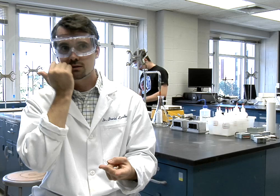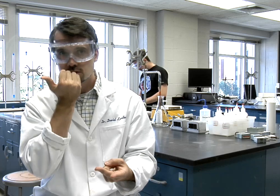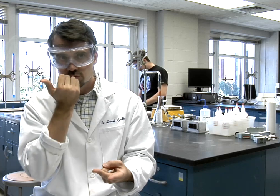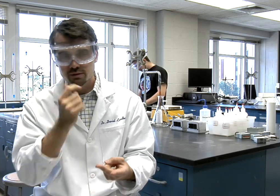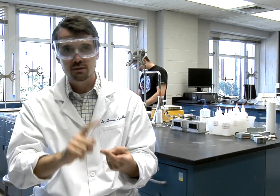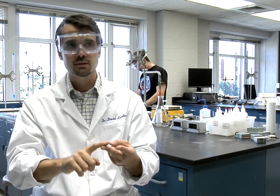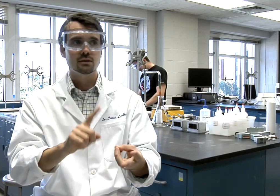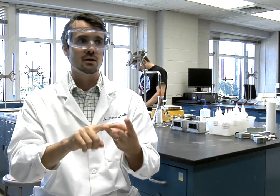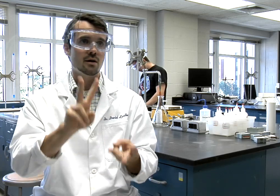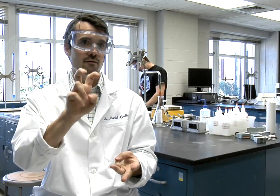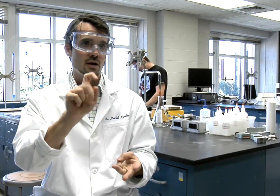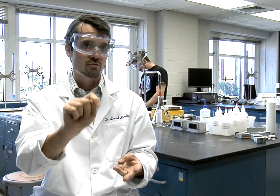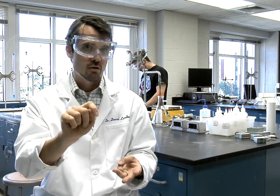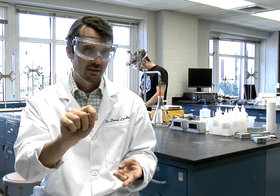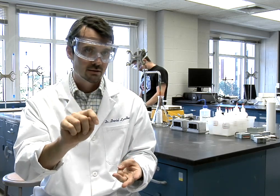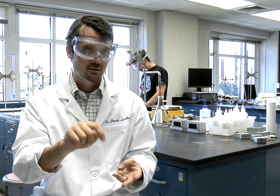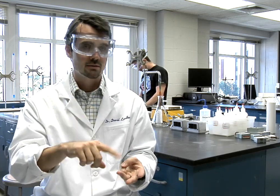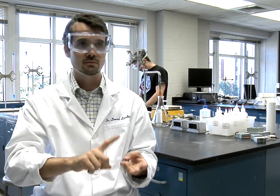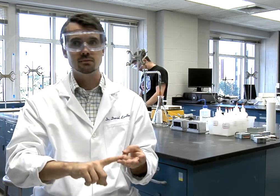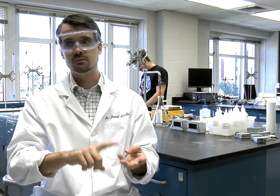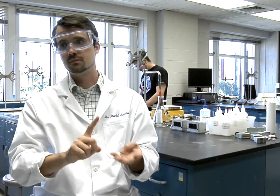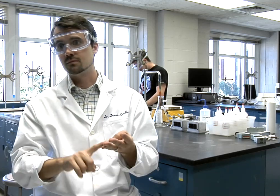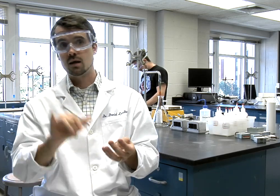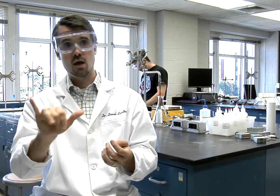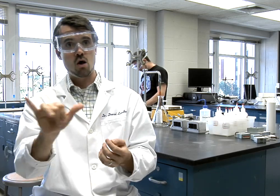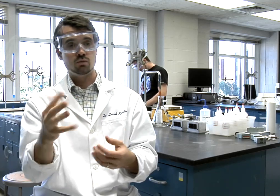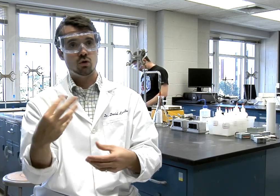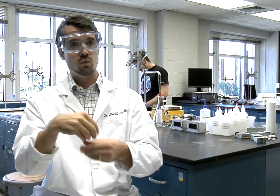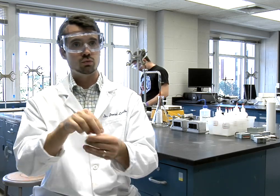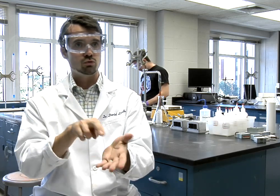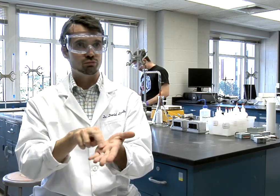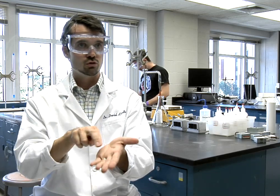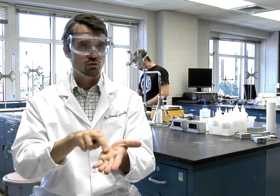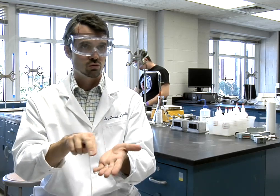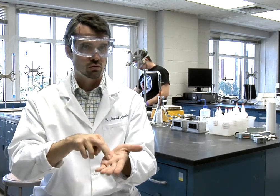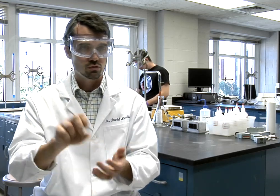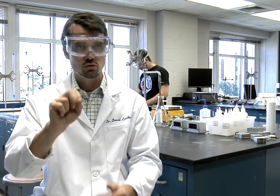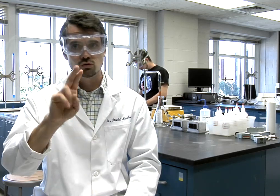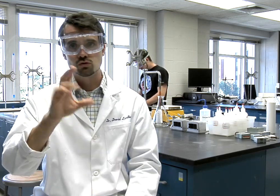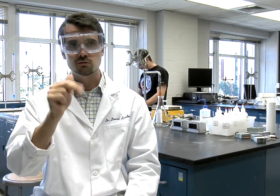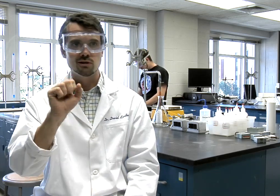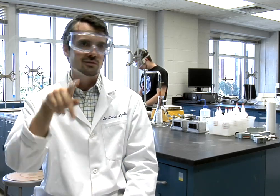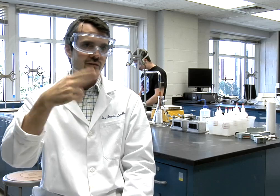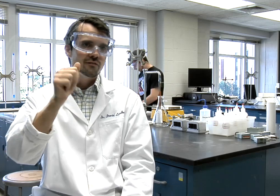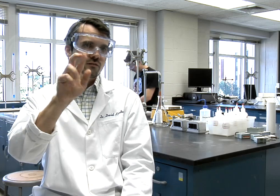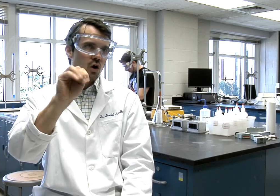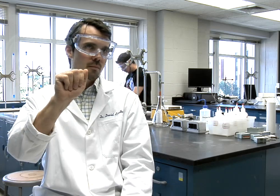veterinary practice. That also includes research career opportunities